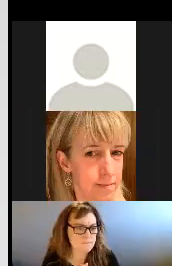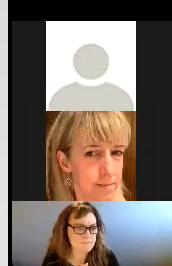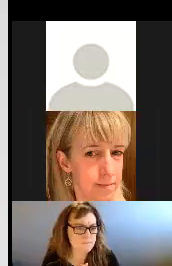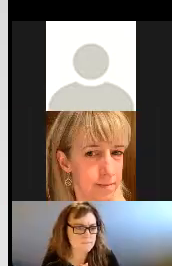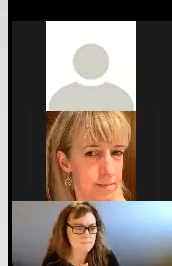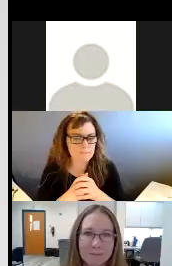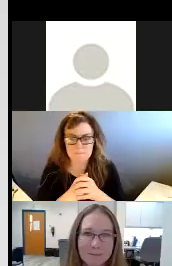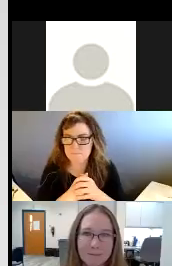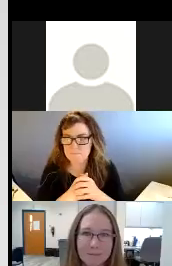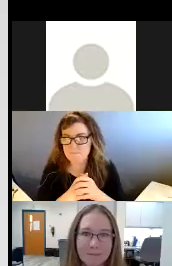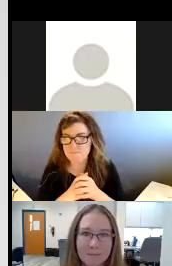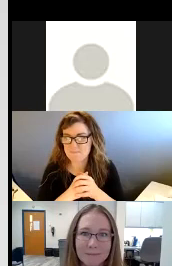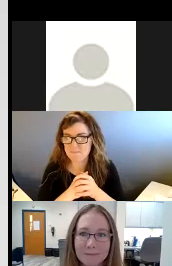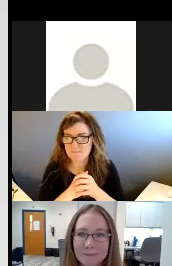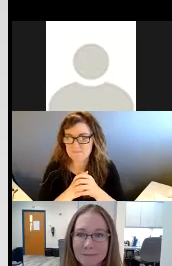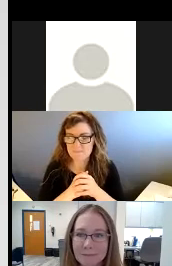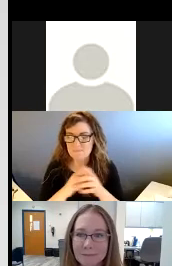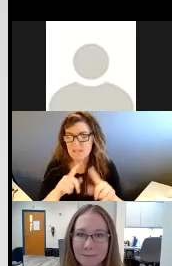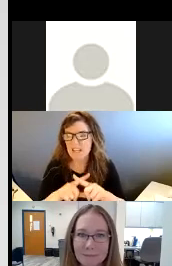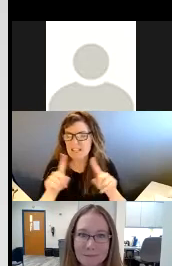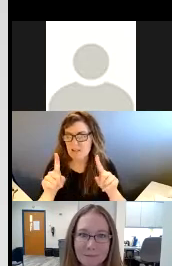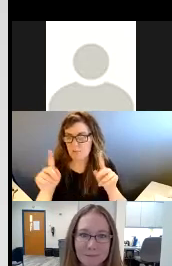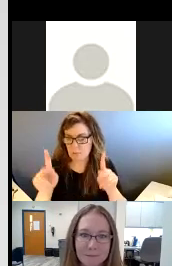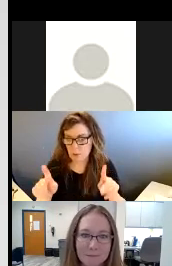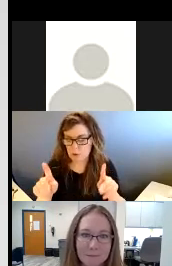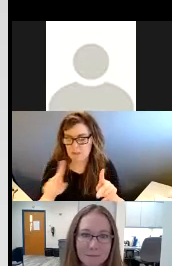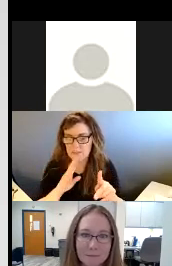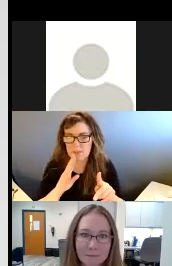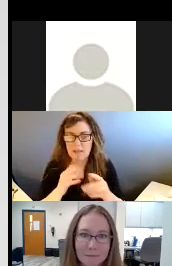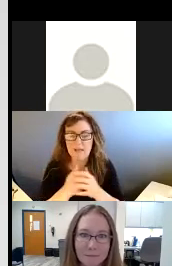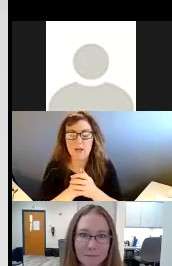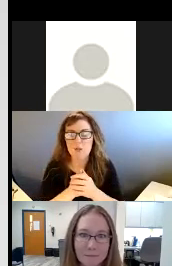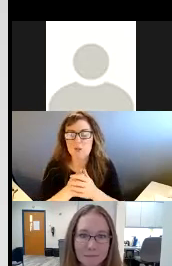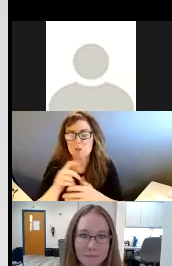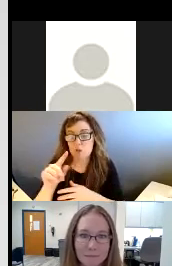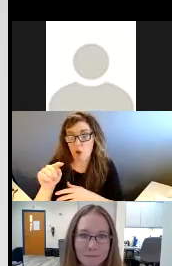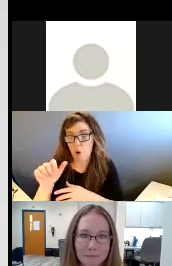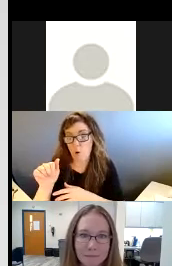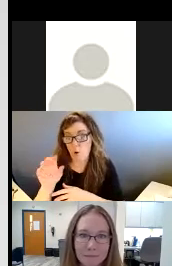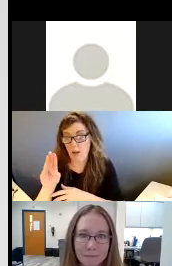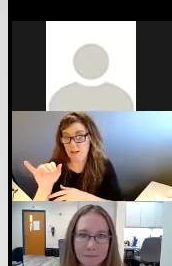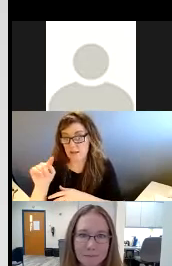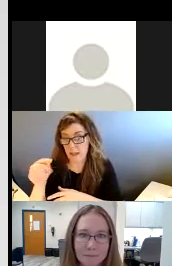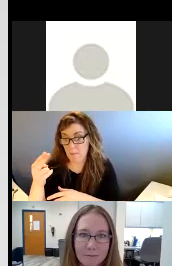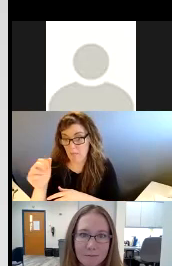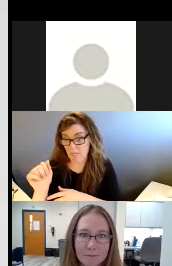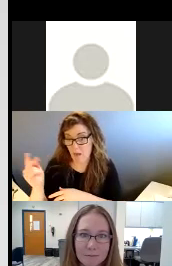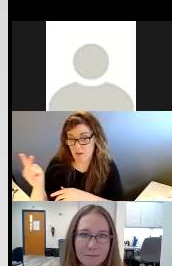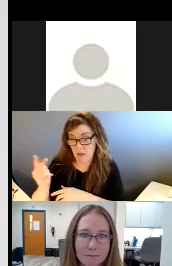Emily Rumery: I AM GOING TO CHIME IN FOR A SECOND BECAUSE TABATHA AND I HAVE BEEN KEEPING UP WITH LOTS OF QUESTIONS IN THE CHAT. IF YOU HAVE QUESTIONS AND COMMENTS KEEP THEM COMING